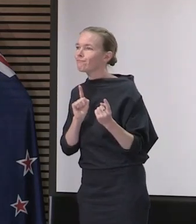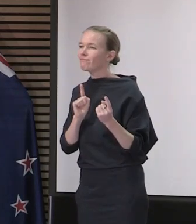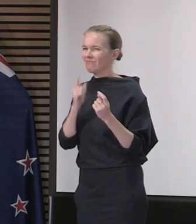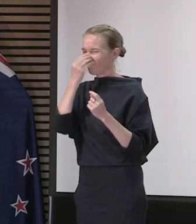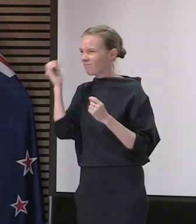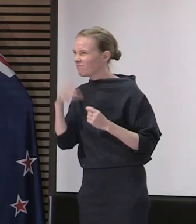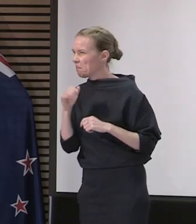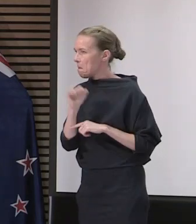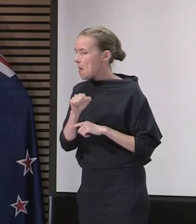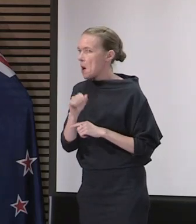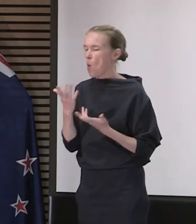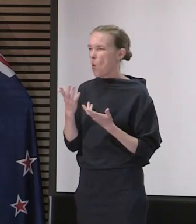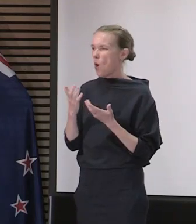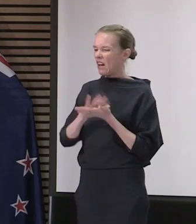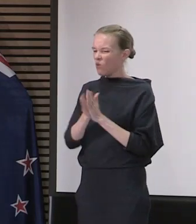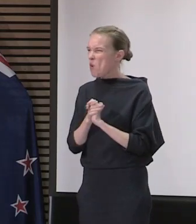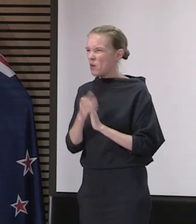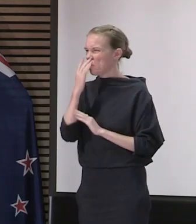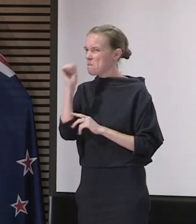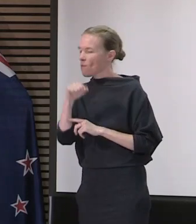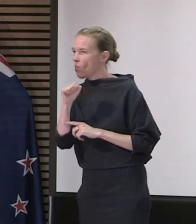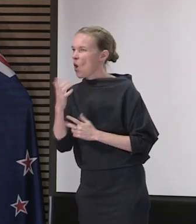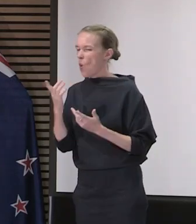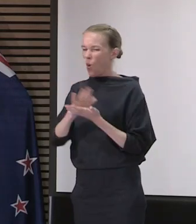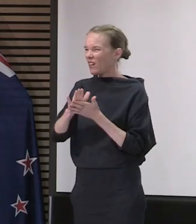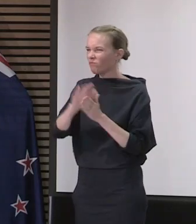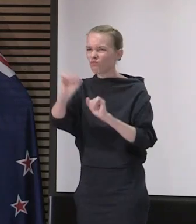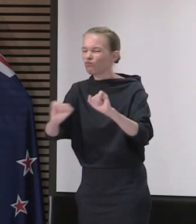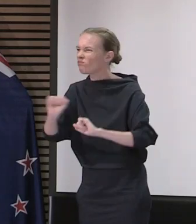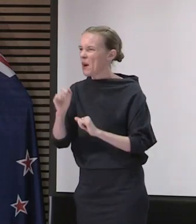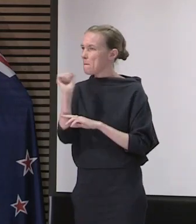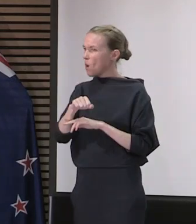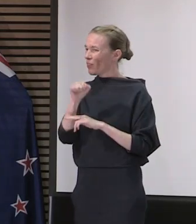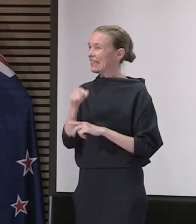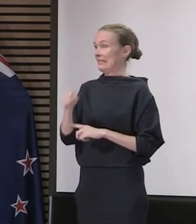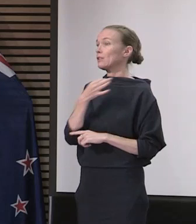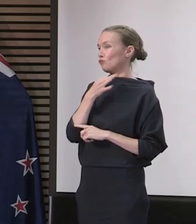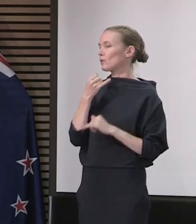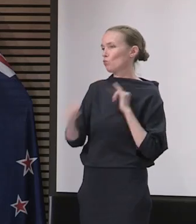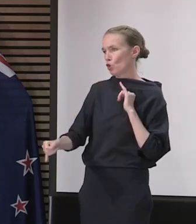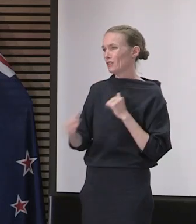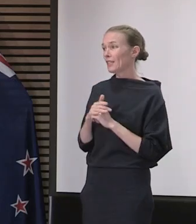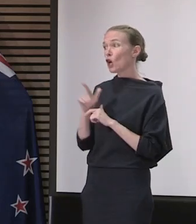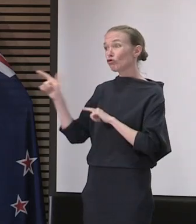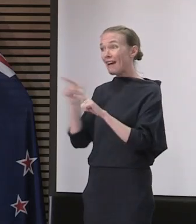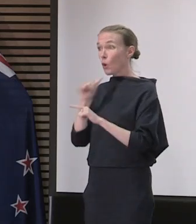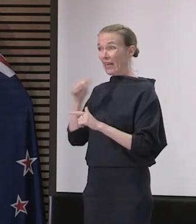maintaining those course of a public health behaviours that